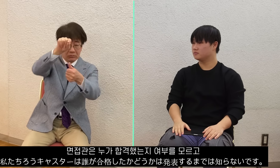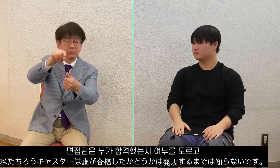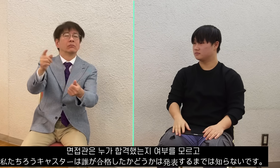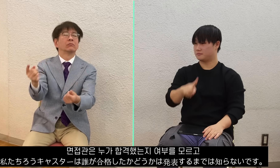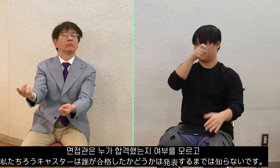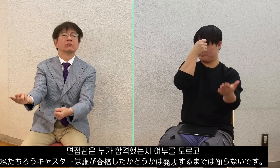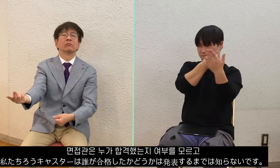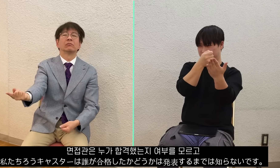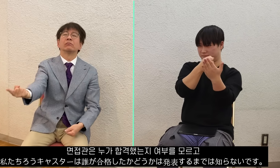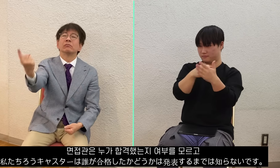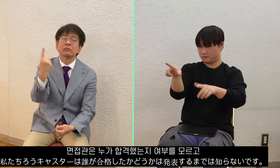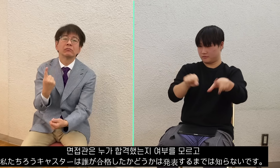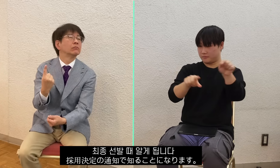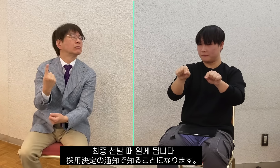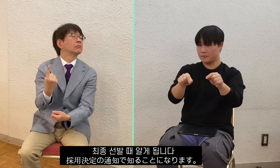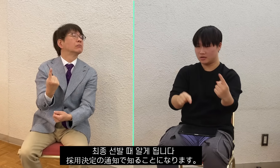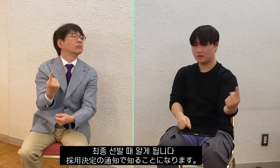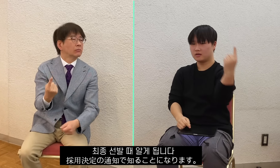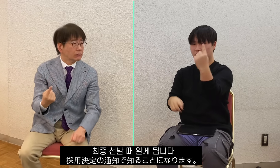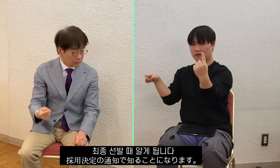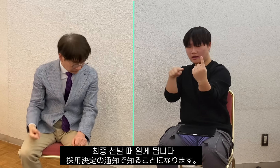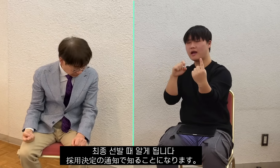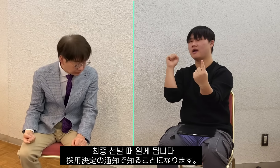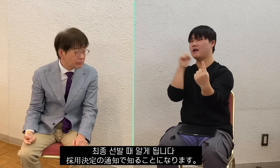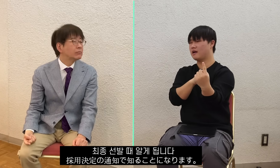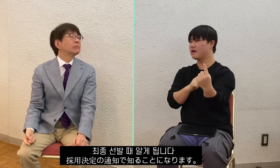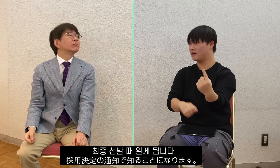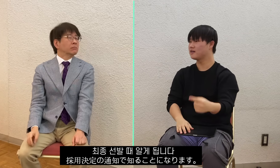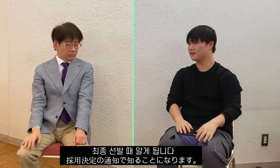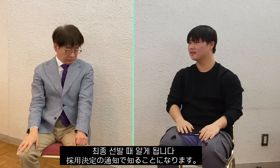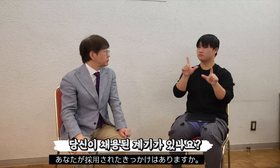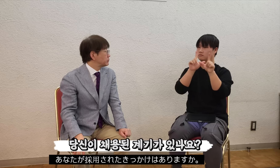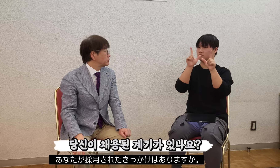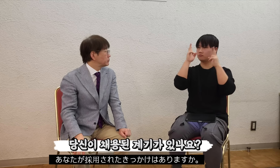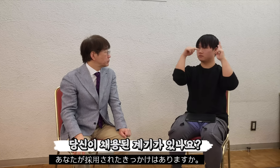The interviewer doesn't know who has passed or not, and will find out during the final selection.